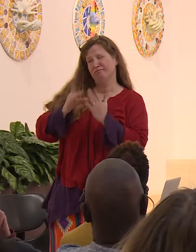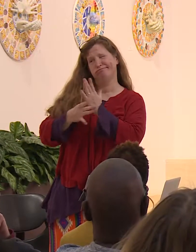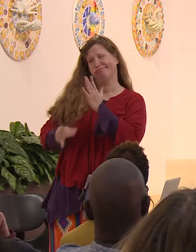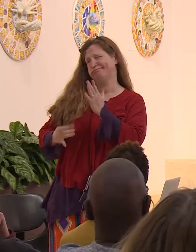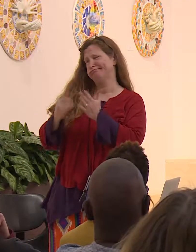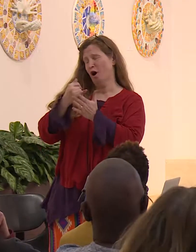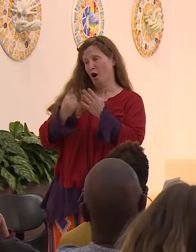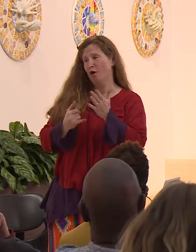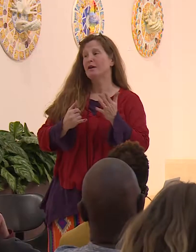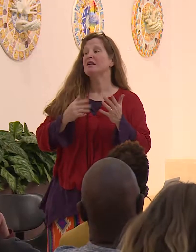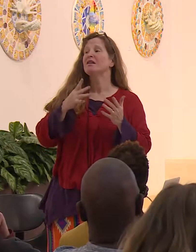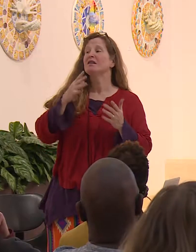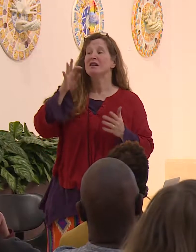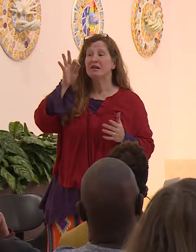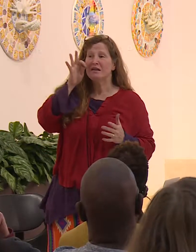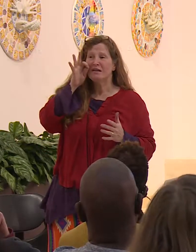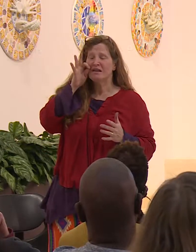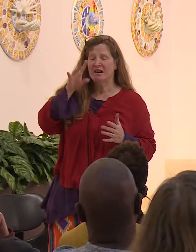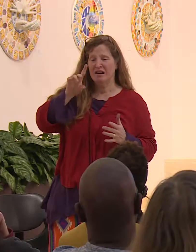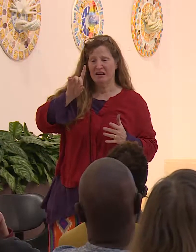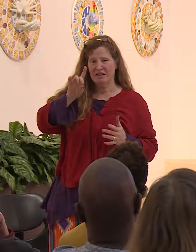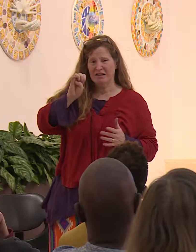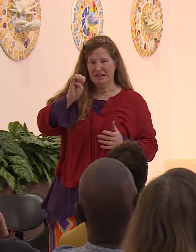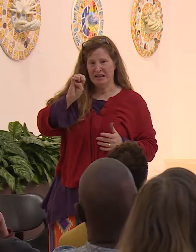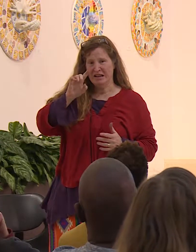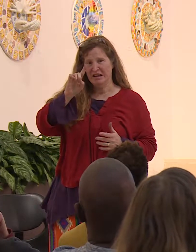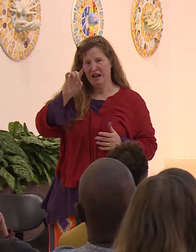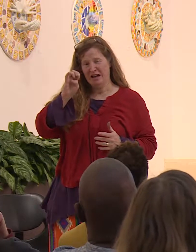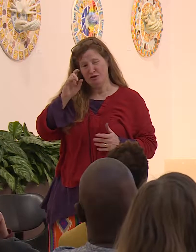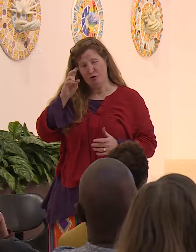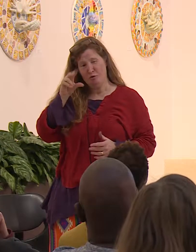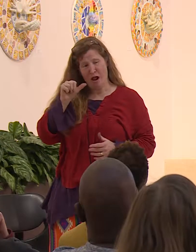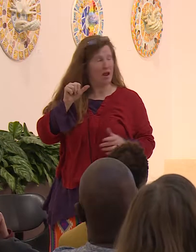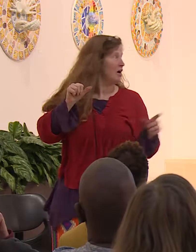at the California School for the Deaf. He's a very talented artist.